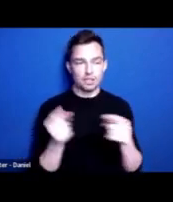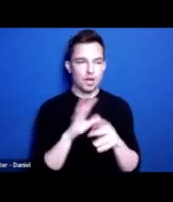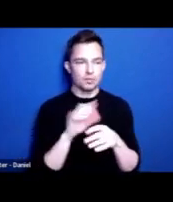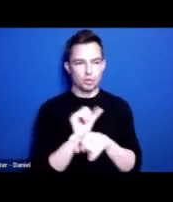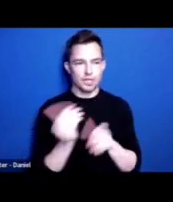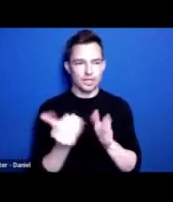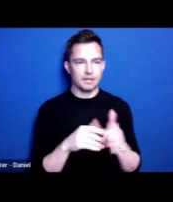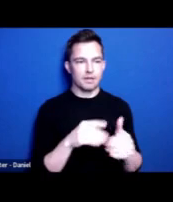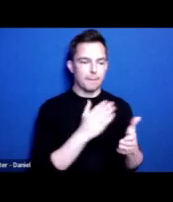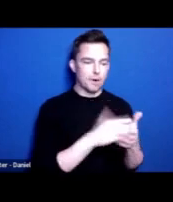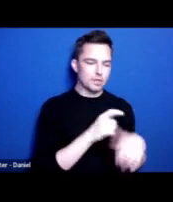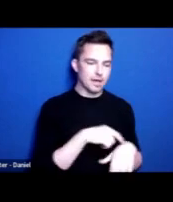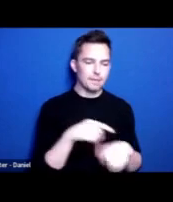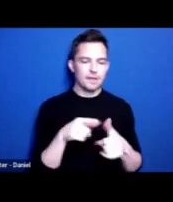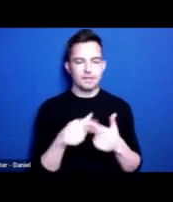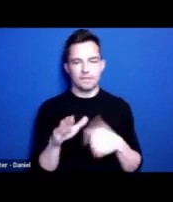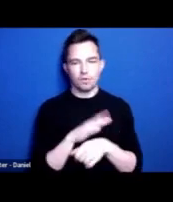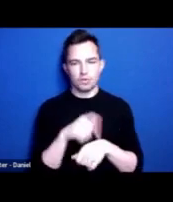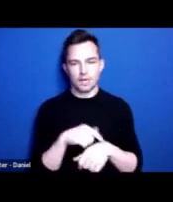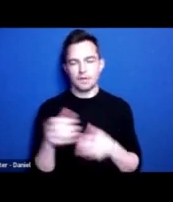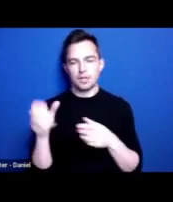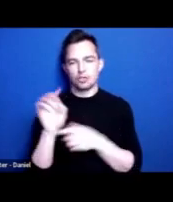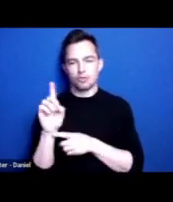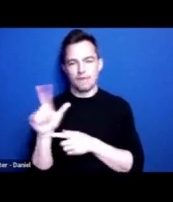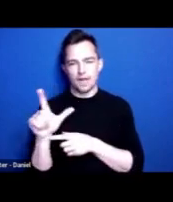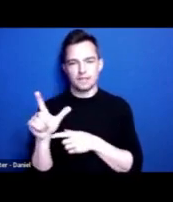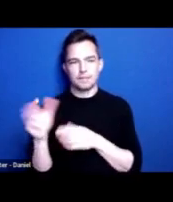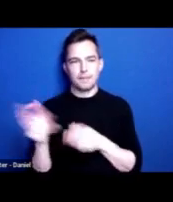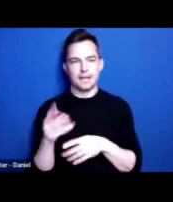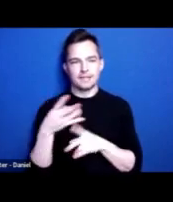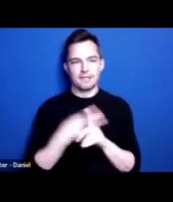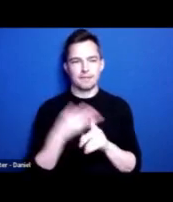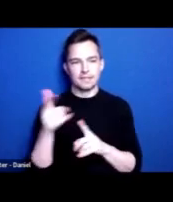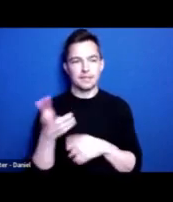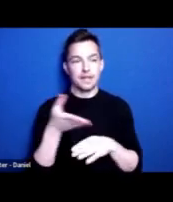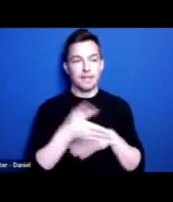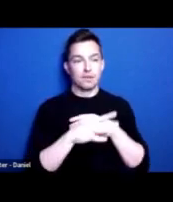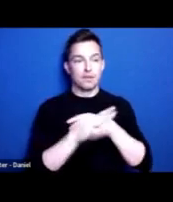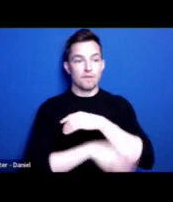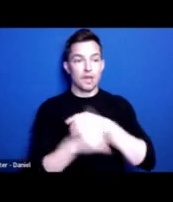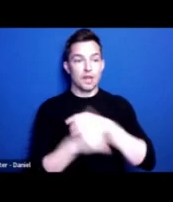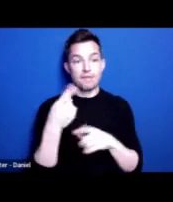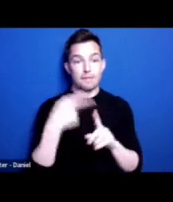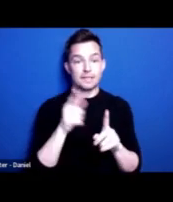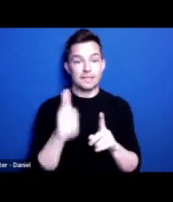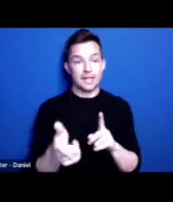and full time I got my driver's license back seven months after my accident following for 11 months after the injury, I returned to college as a full